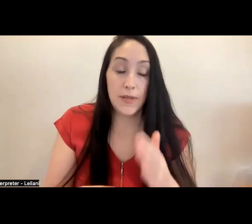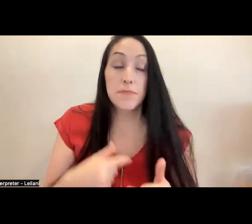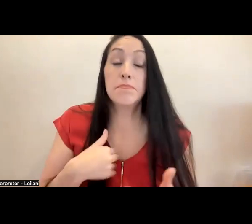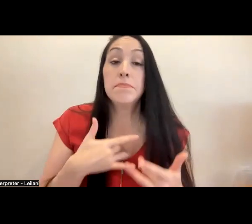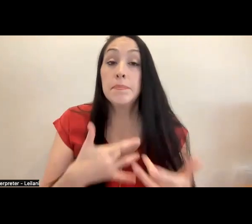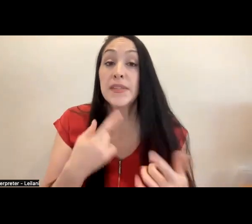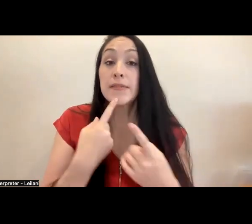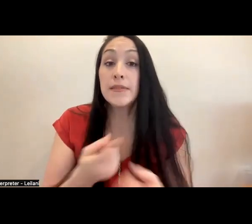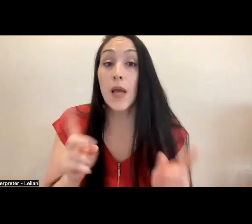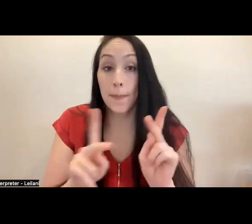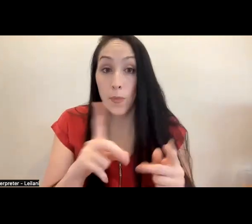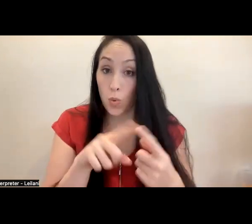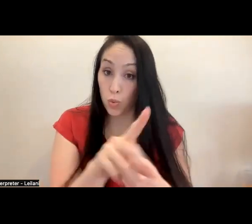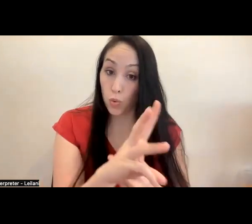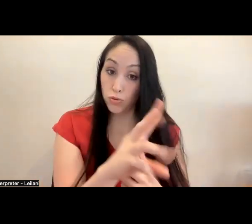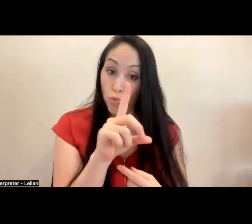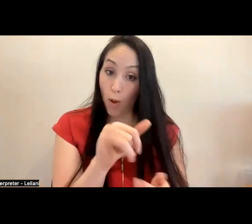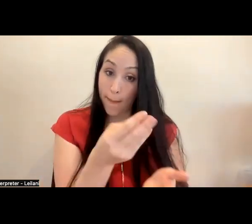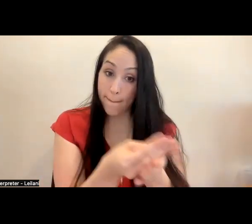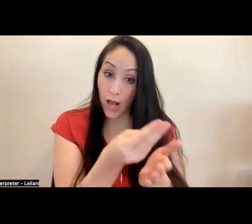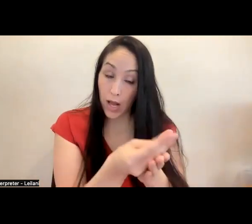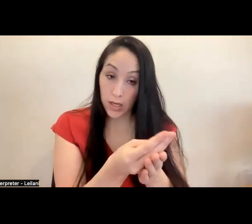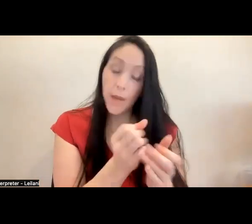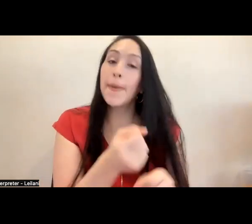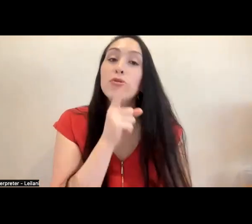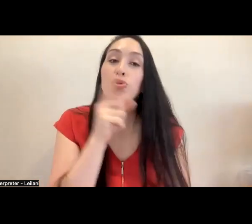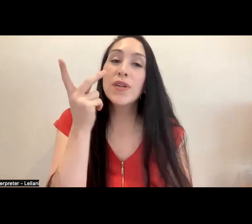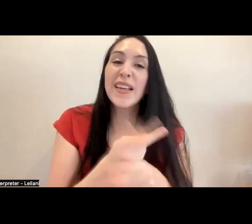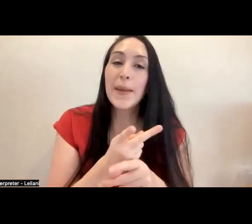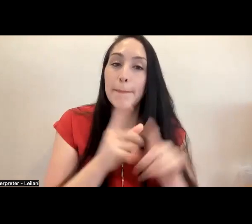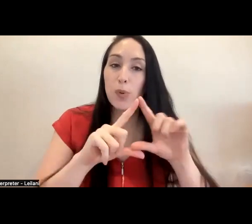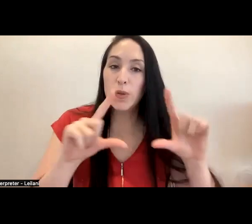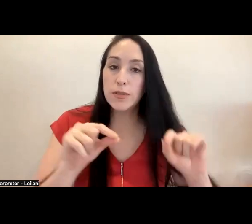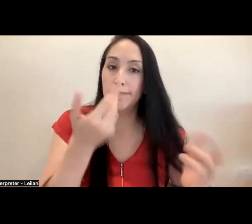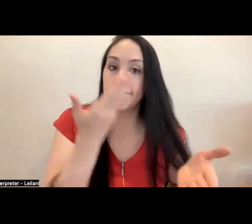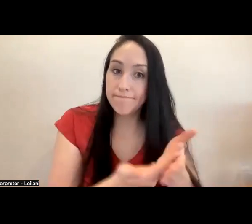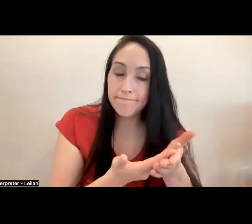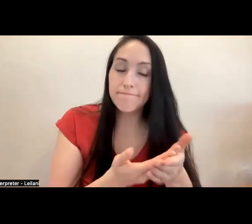11:26:07 Keep those receipts in documentation in case the Irs or social security.